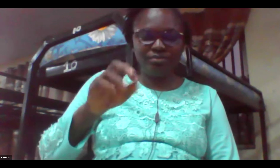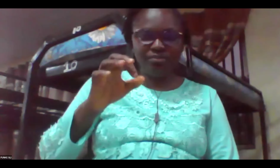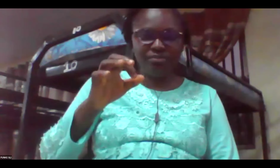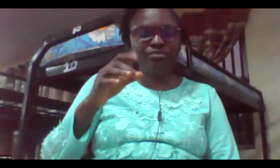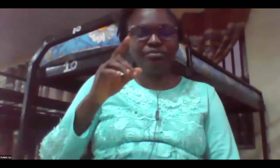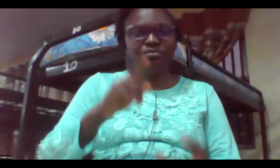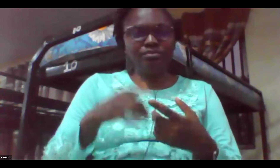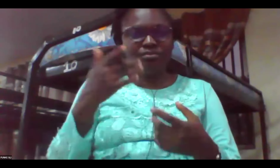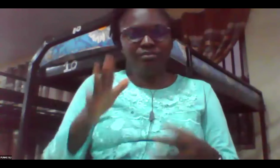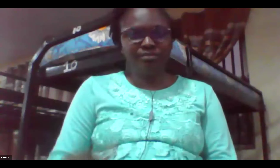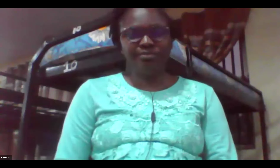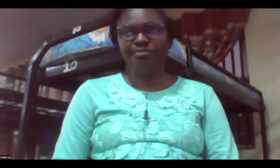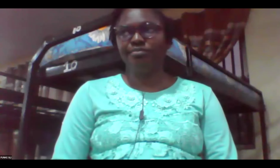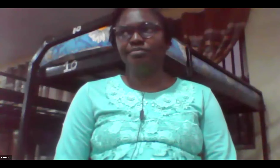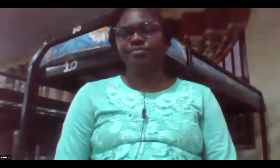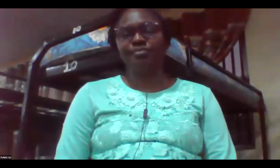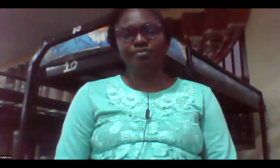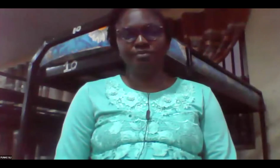sola bakre: Mr. Dotsu. sola bakre: Yeah, he's here.